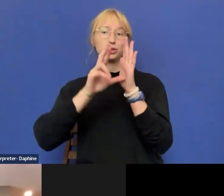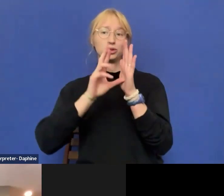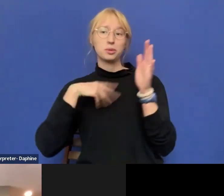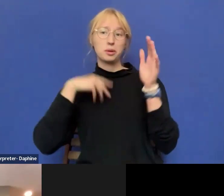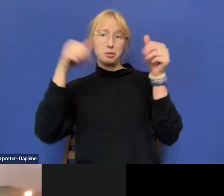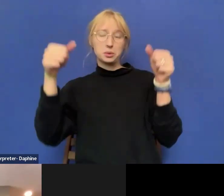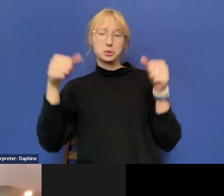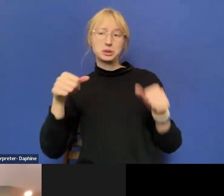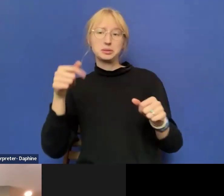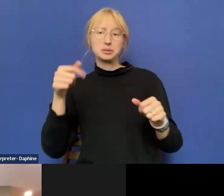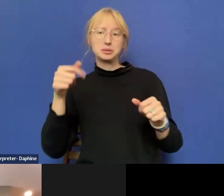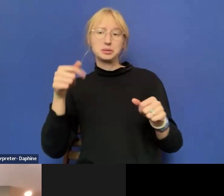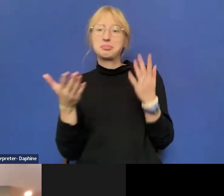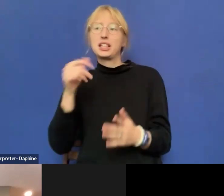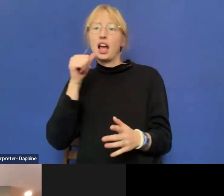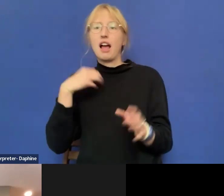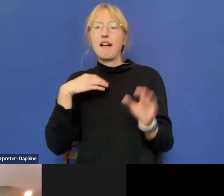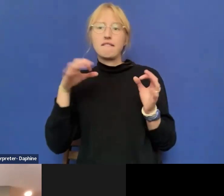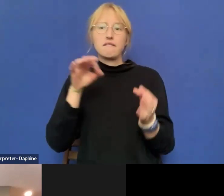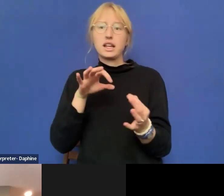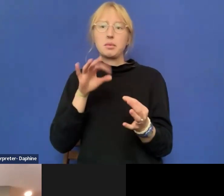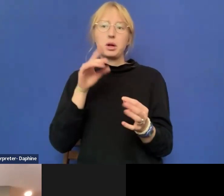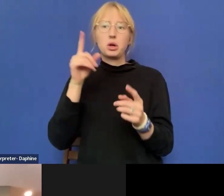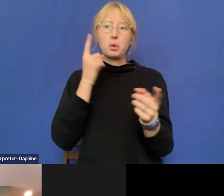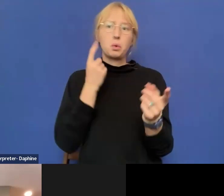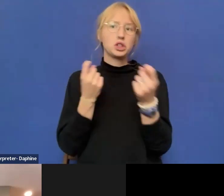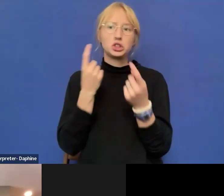have any feedback or questions, or comment. You can shake their